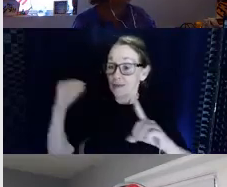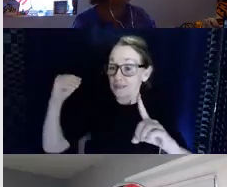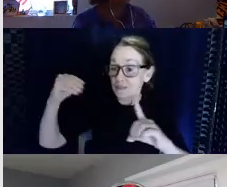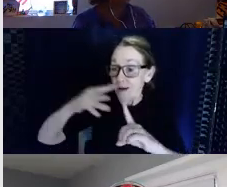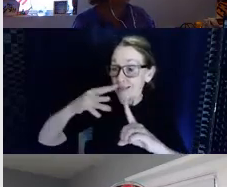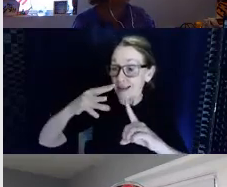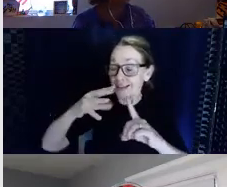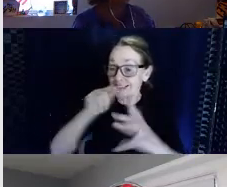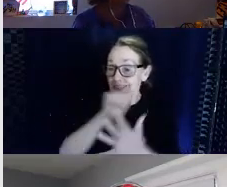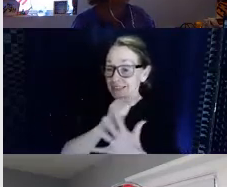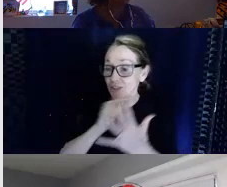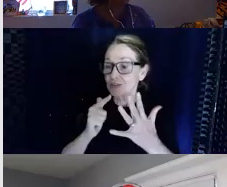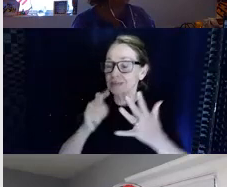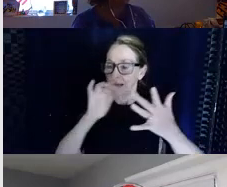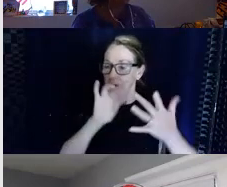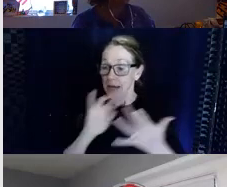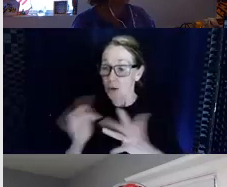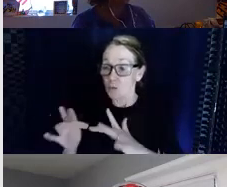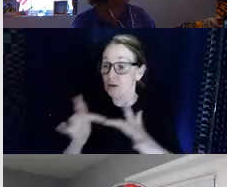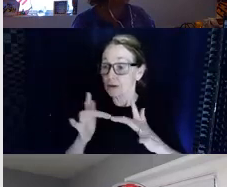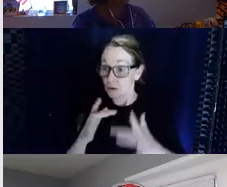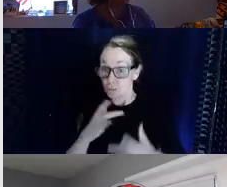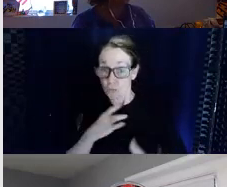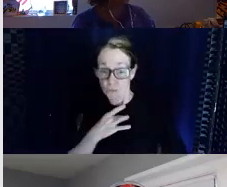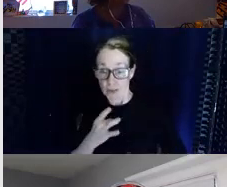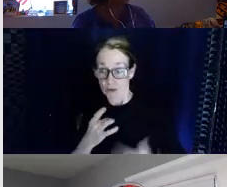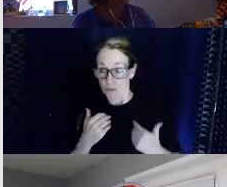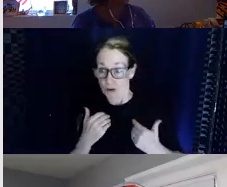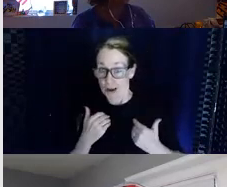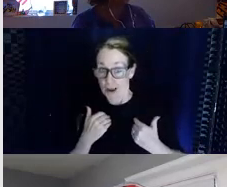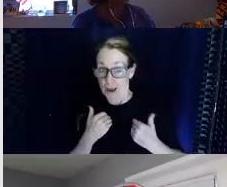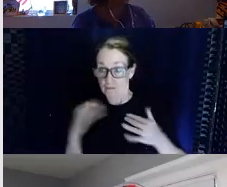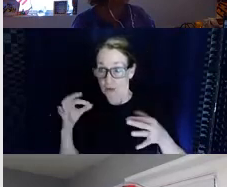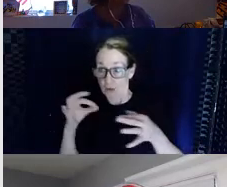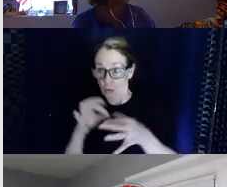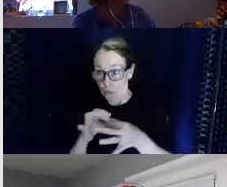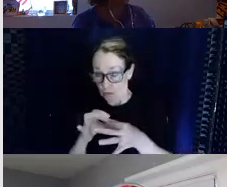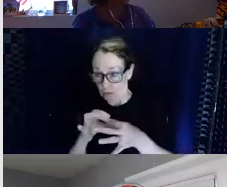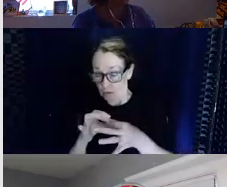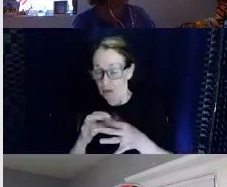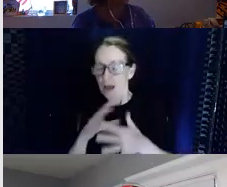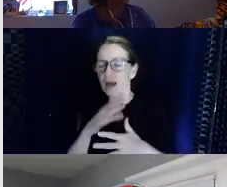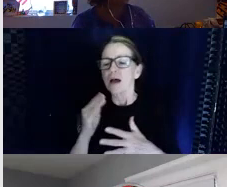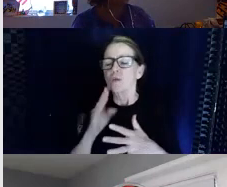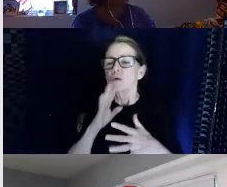THE MEAT OF THE MEETING WILL BE ABOUT PROGRESS UPDATES FOR THE HEALTHCARE COMMITTEE AND THE HSTP PROJECT.